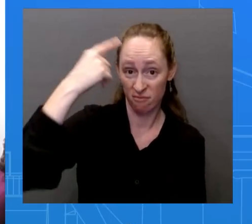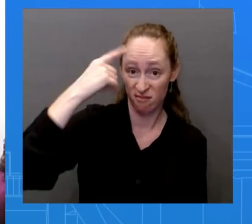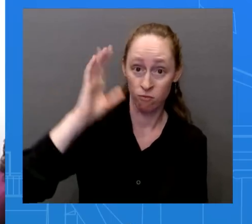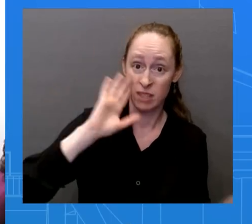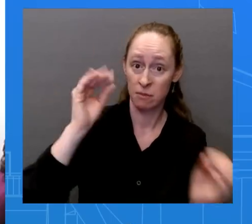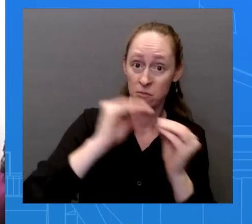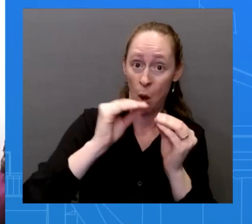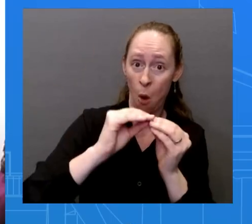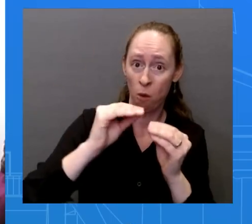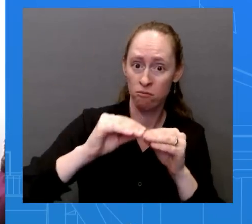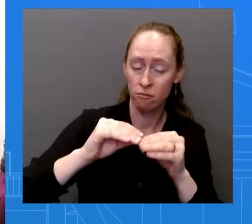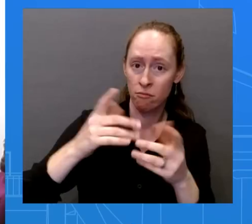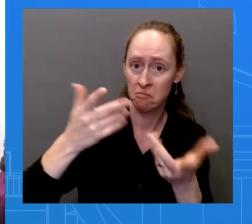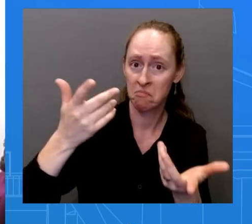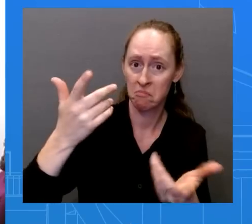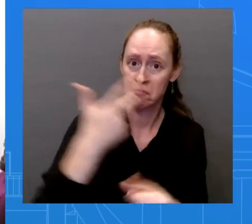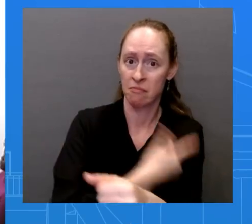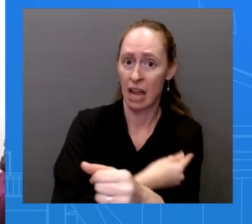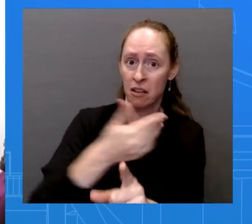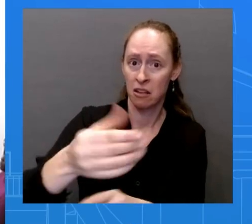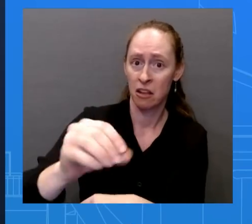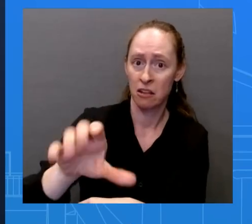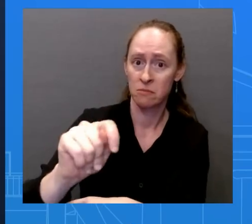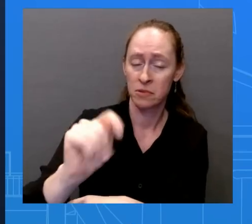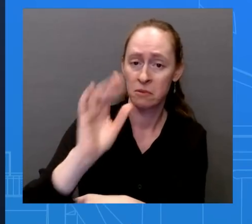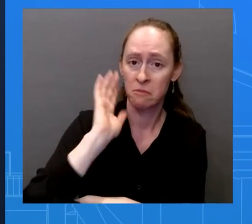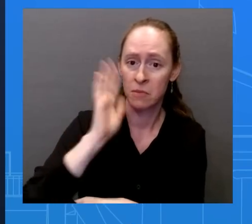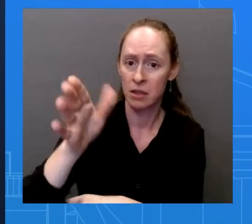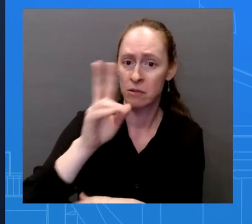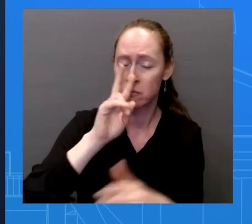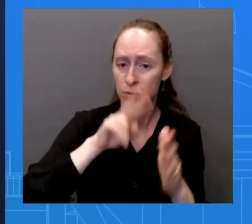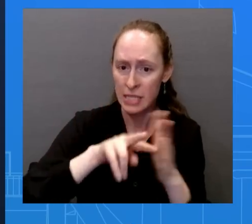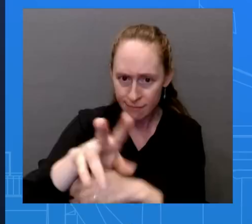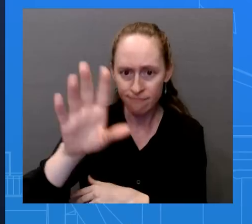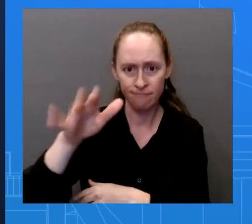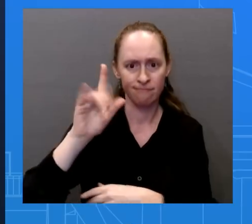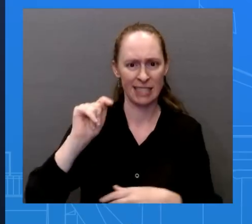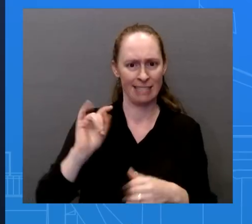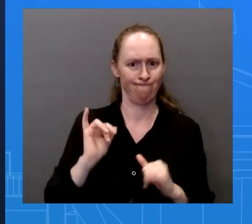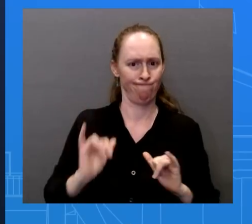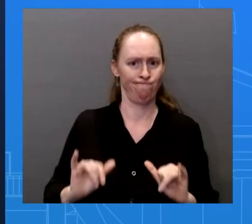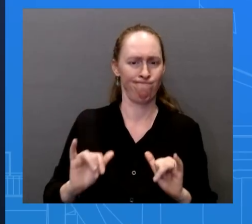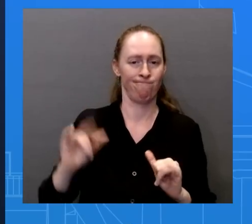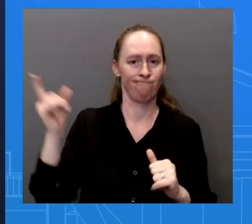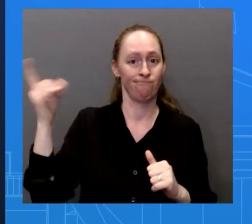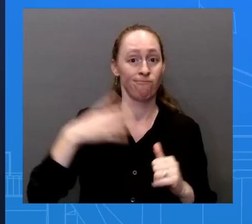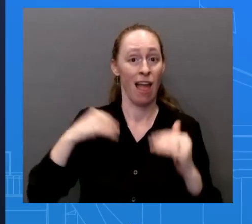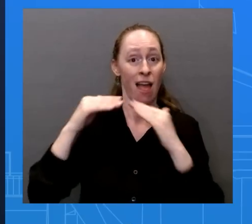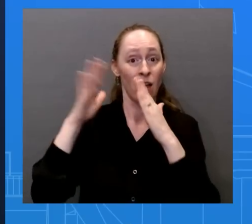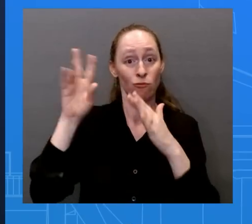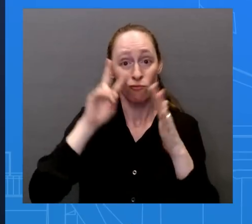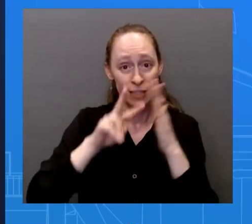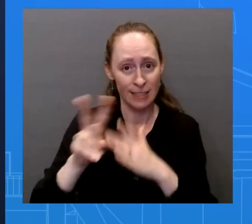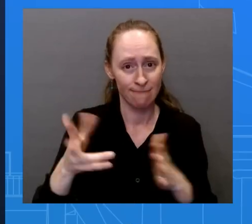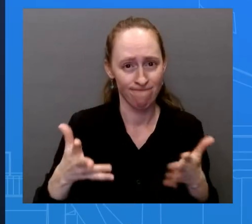when you asked Congress for the money for this? Dr. Jha: No. Remember, we had no money for this. And we thought it was really important --